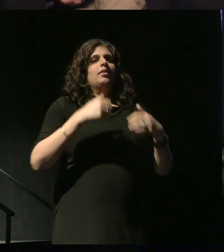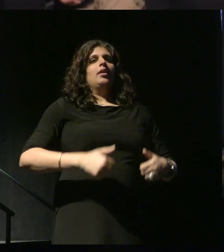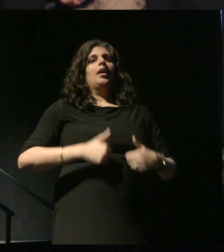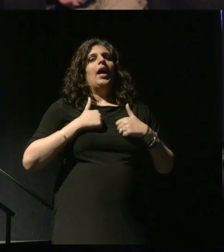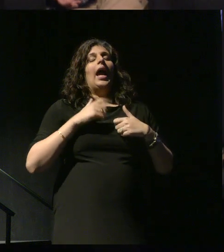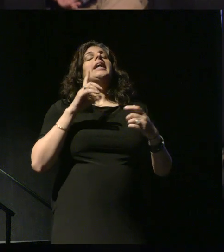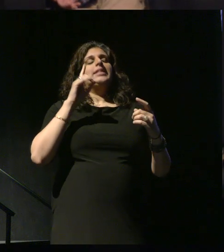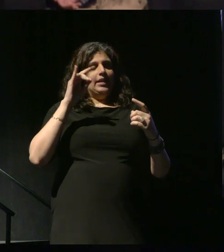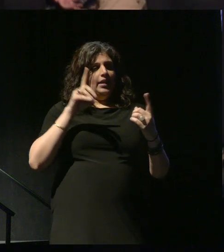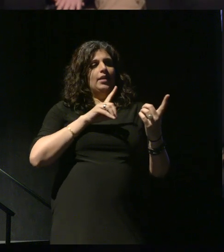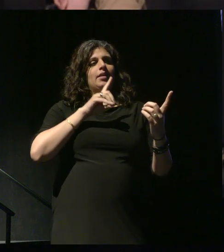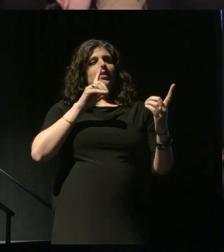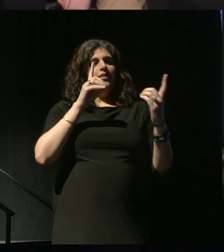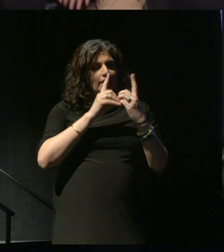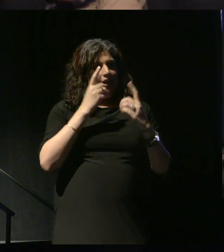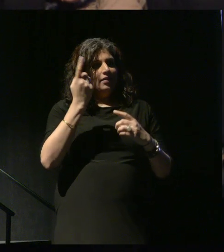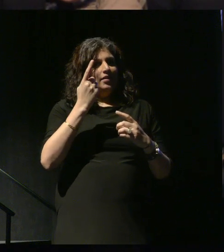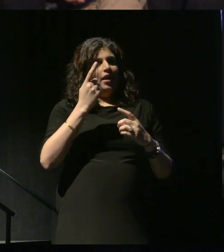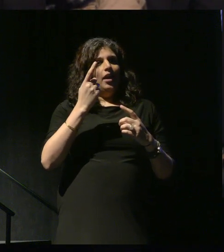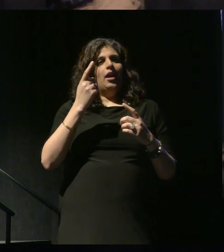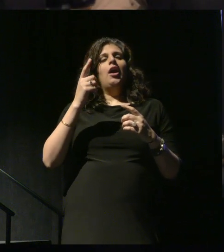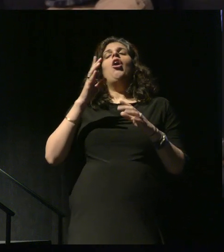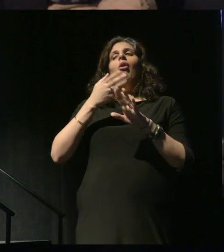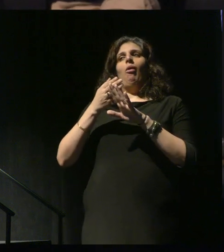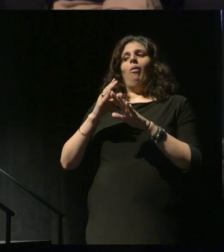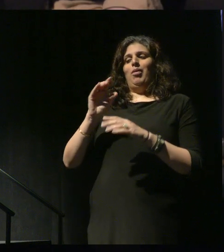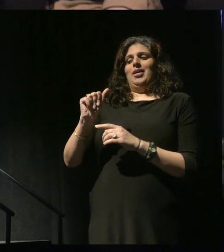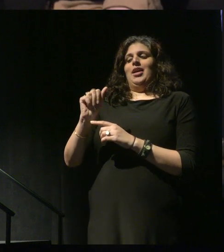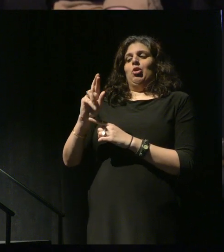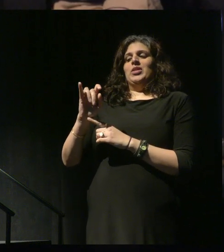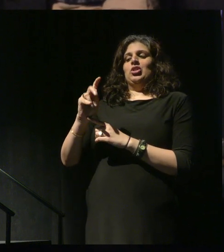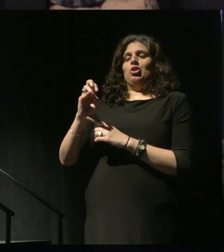and who is now a baronet whose like family home